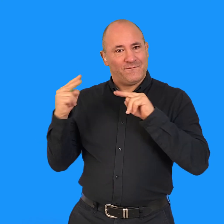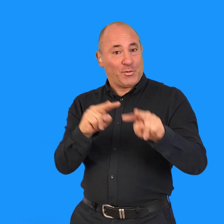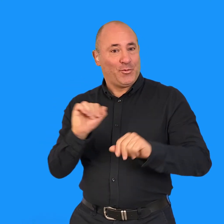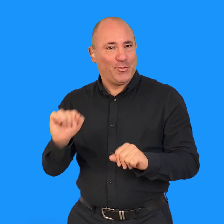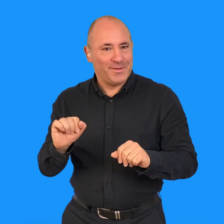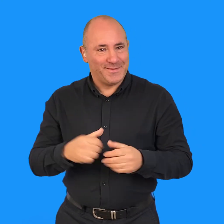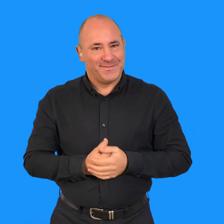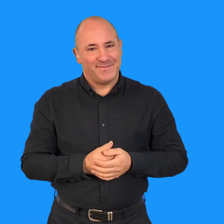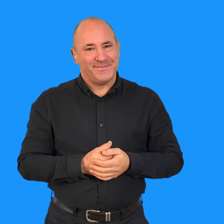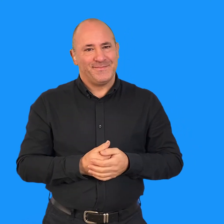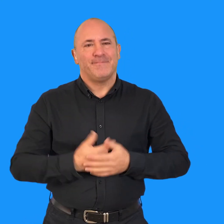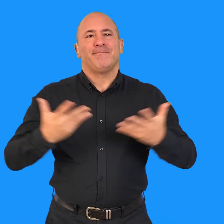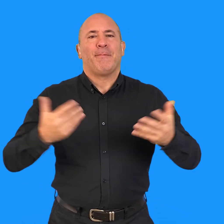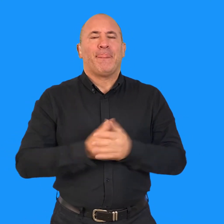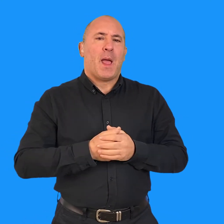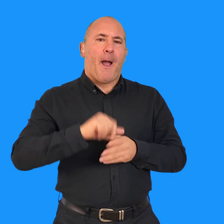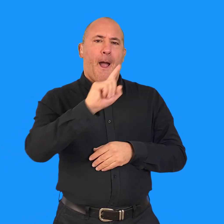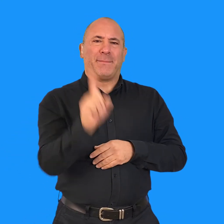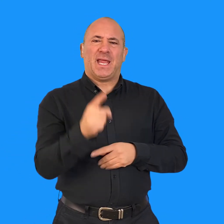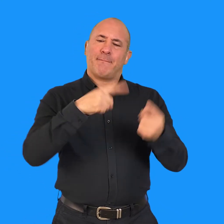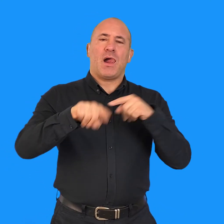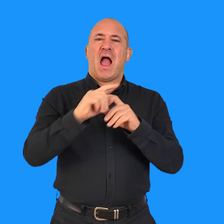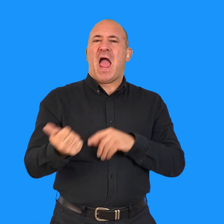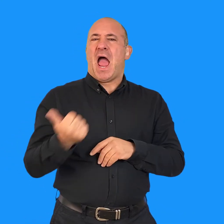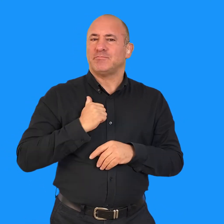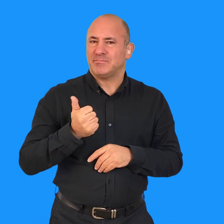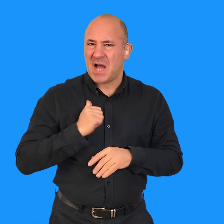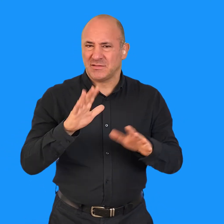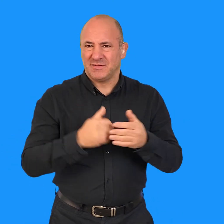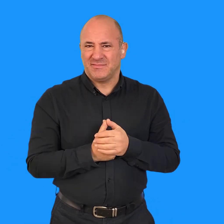So, in terms of what people would expect,